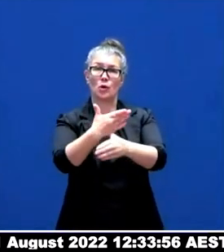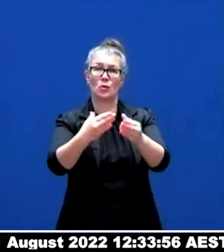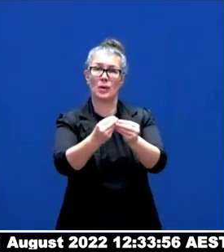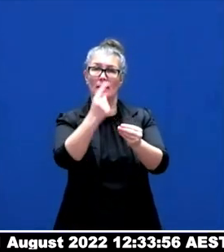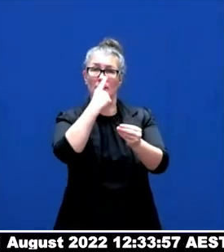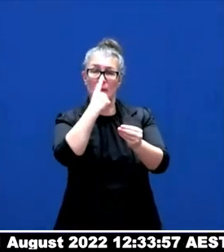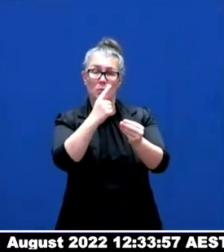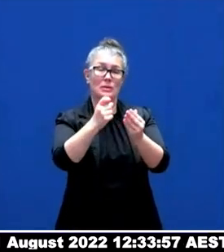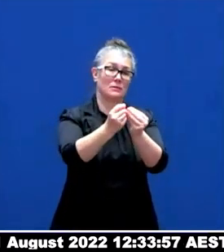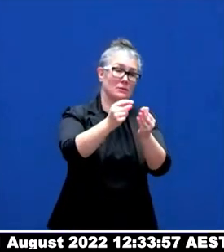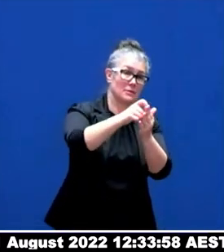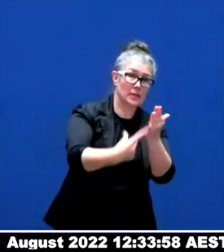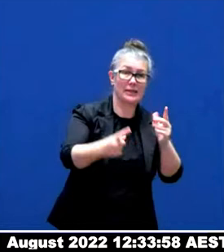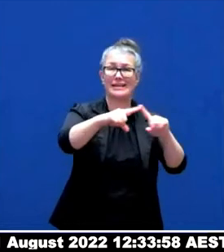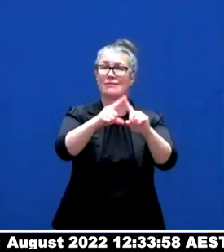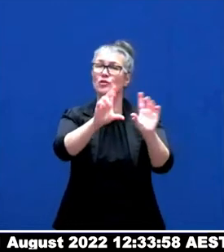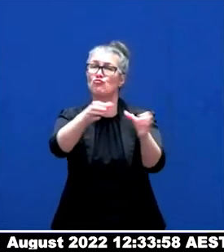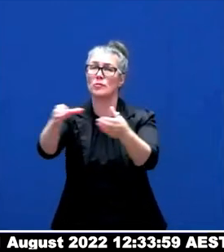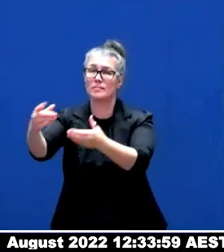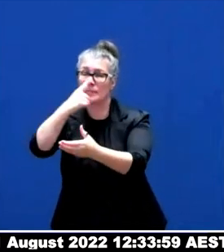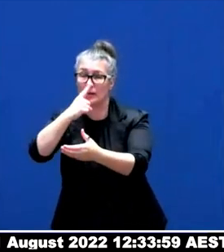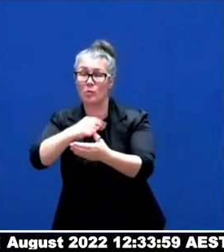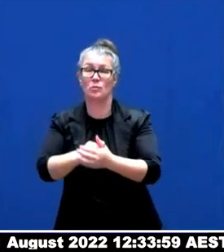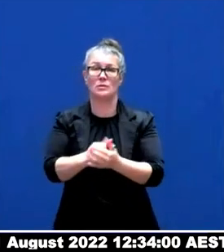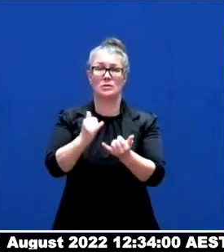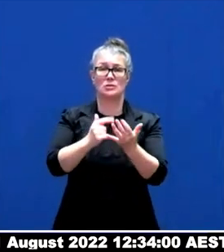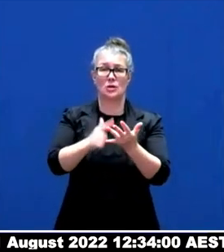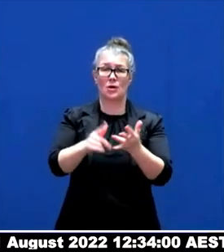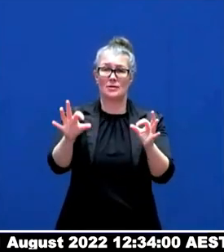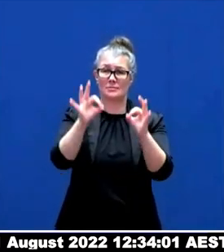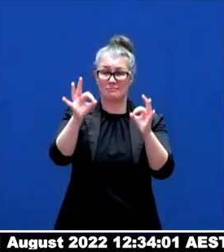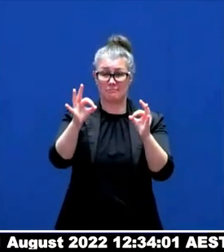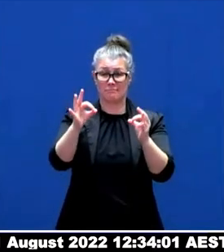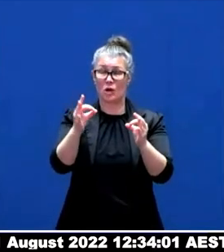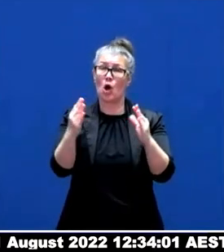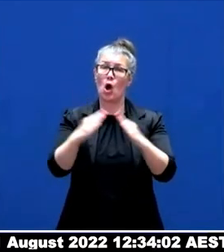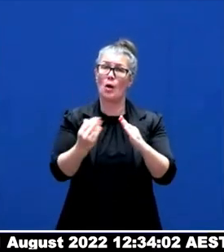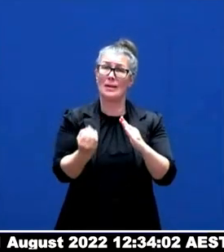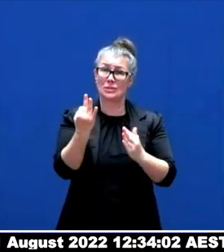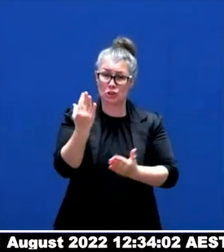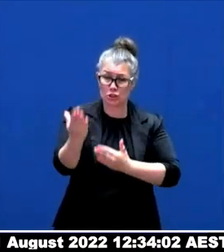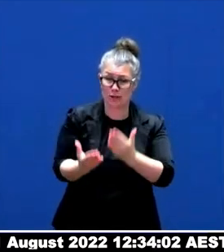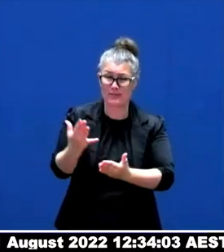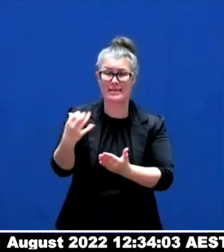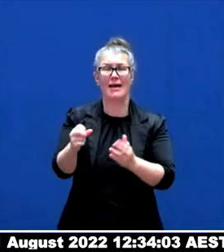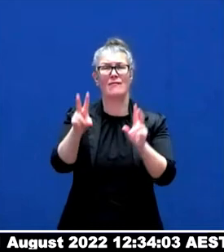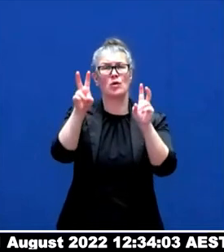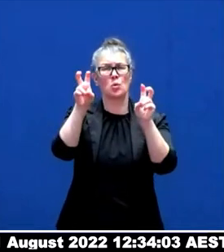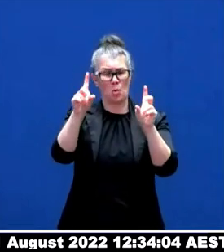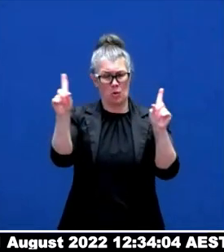And an example of resource there, it's available for Specialist Homelessness Services is what's called Practice Guidelines for Specialist Homelessness